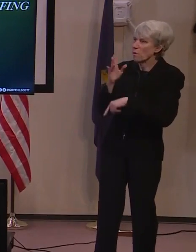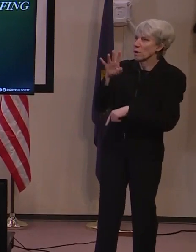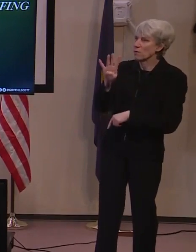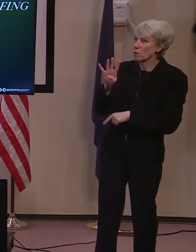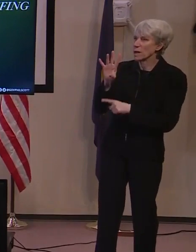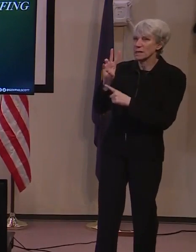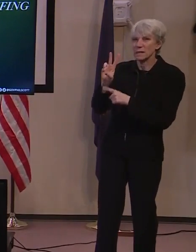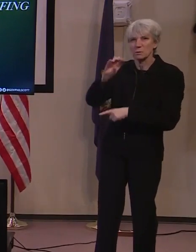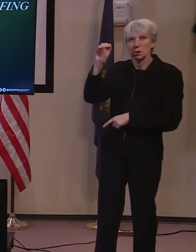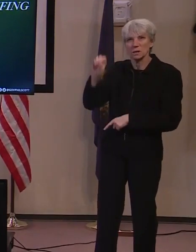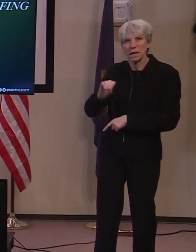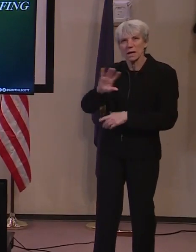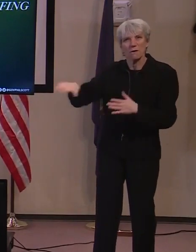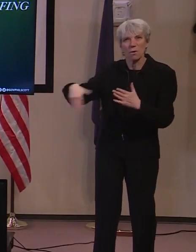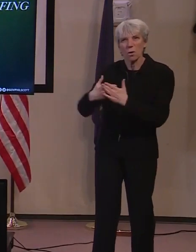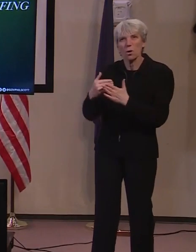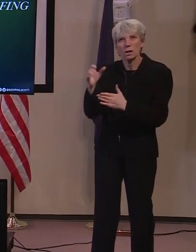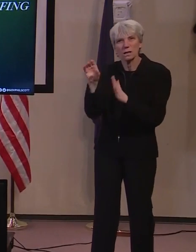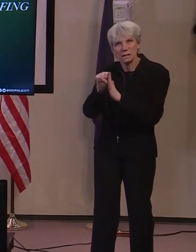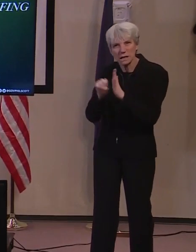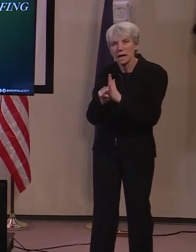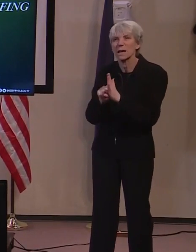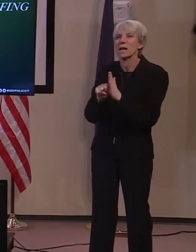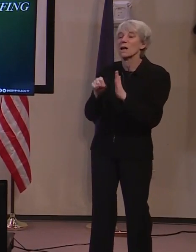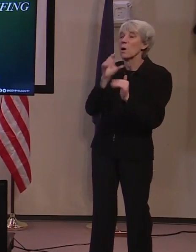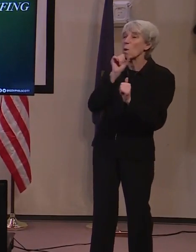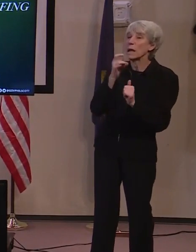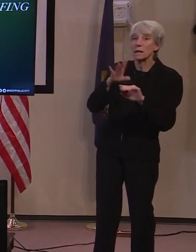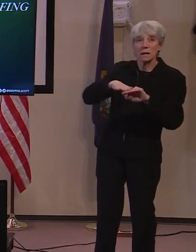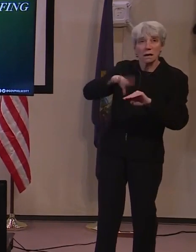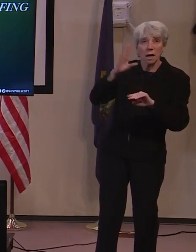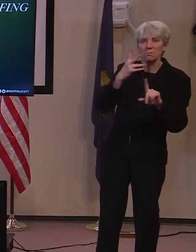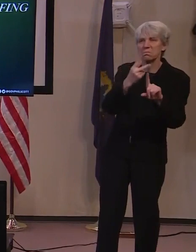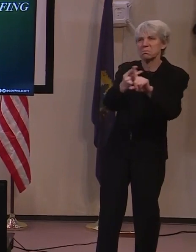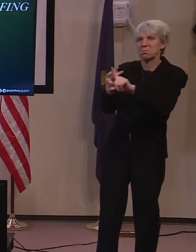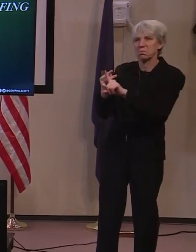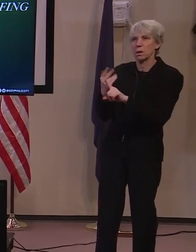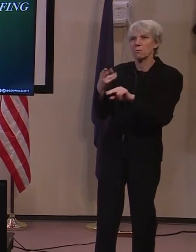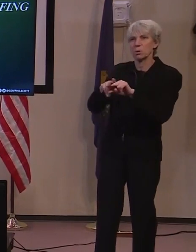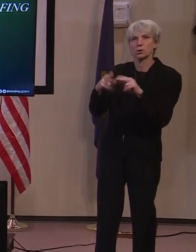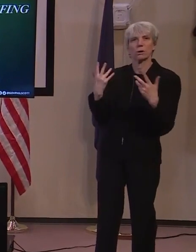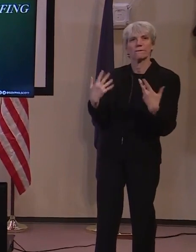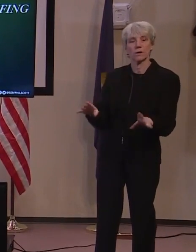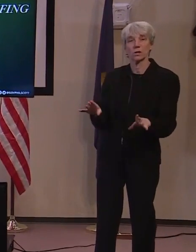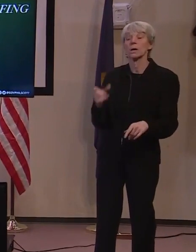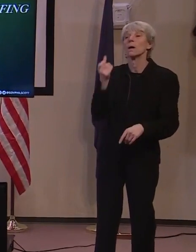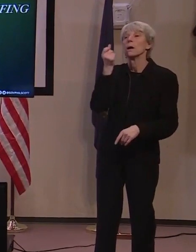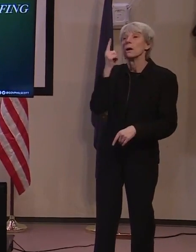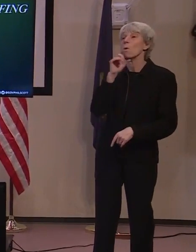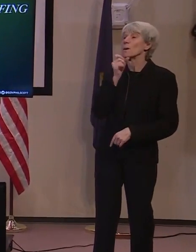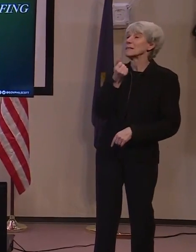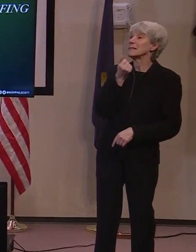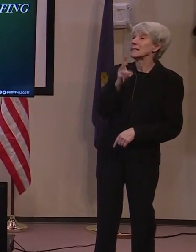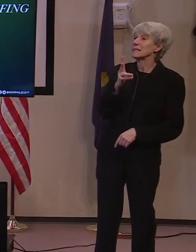state's population that are ages 18 and over, And 16 and 17 year olds can now